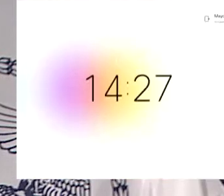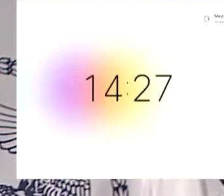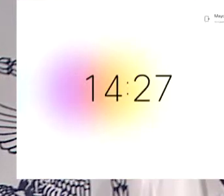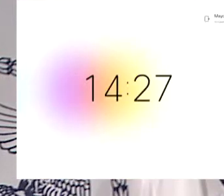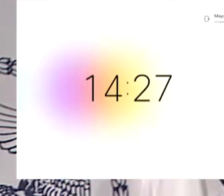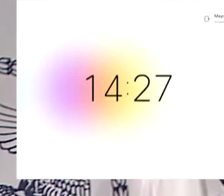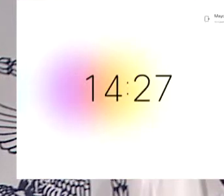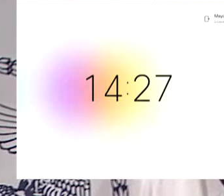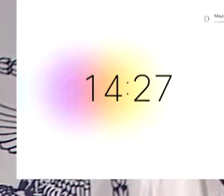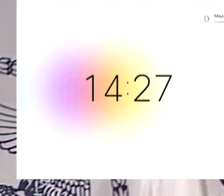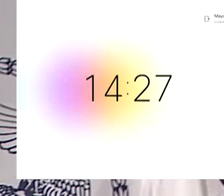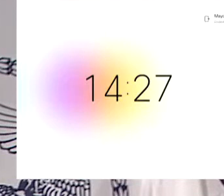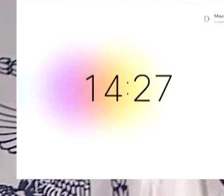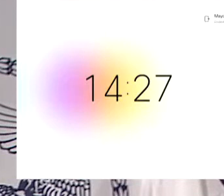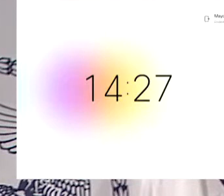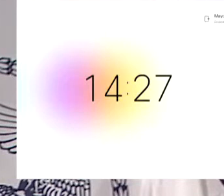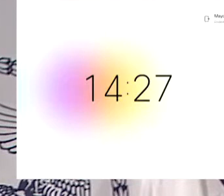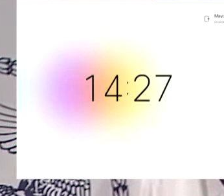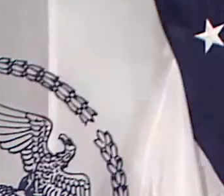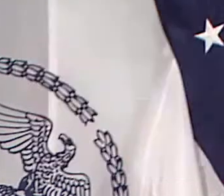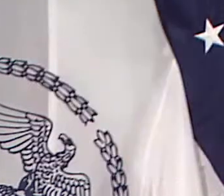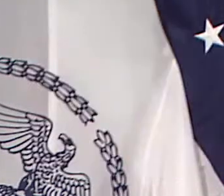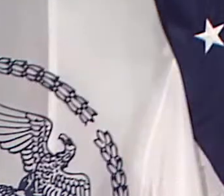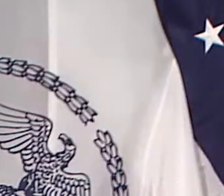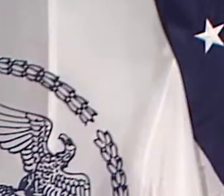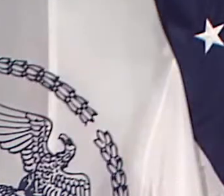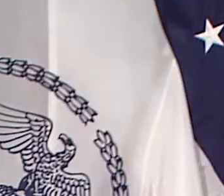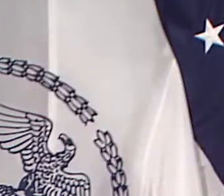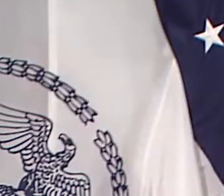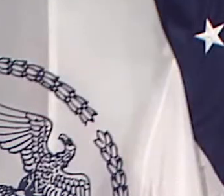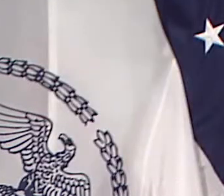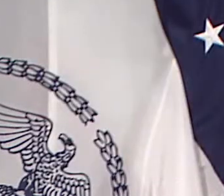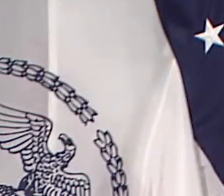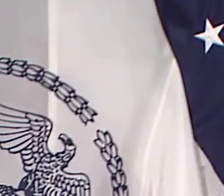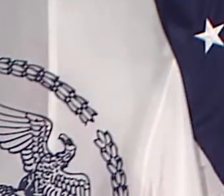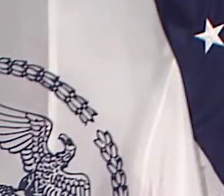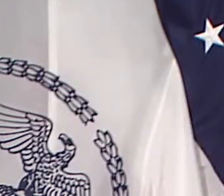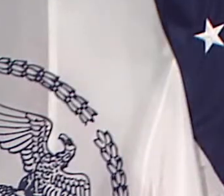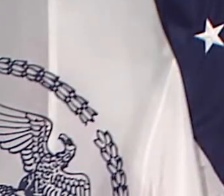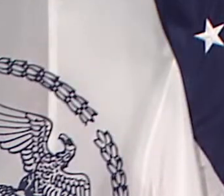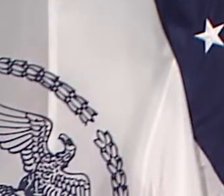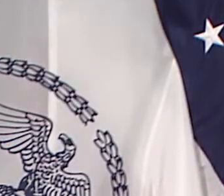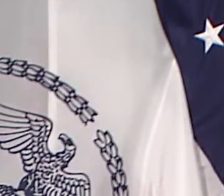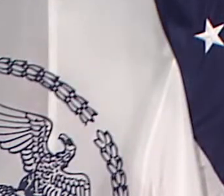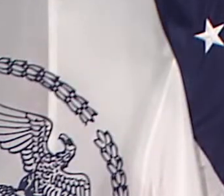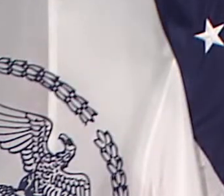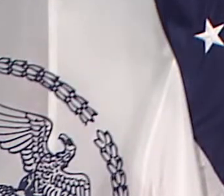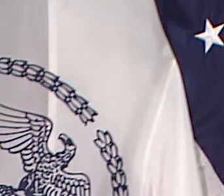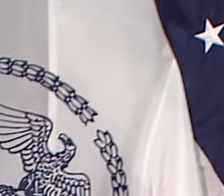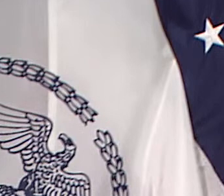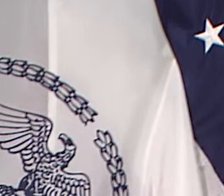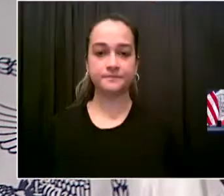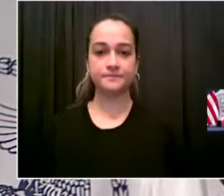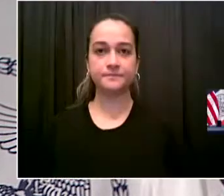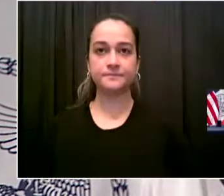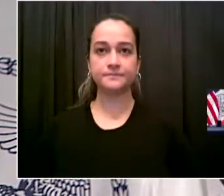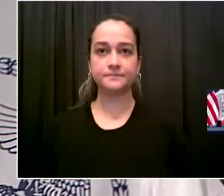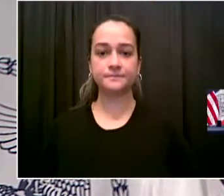TO HER EFFORTS. SHE HAS SO MUCH